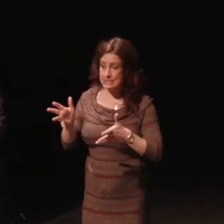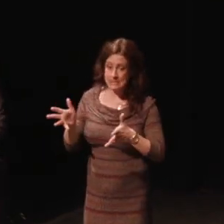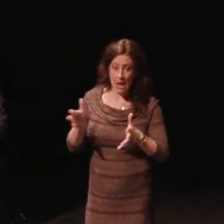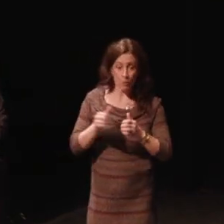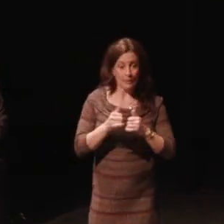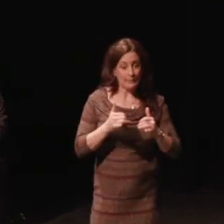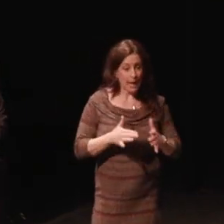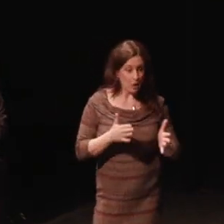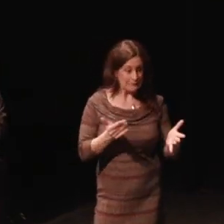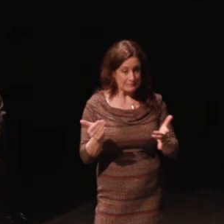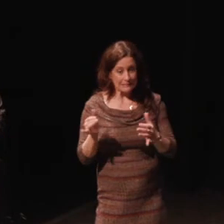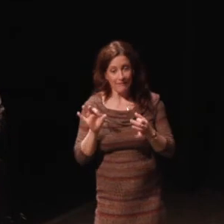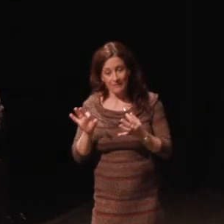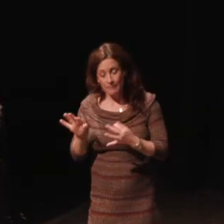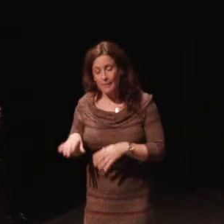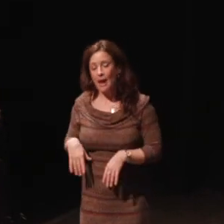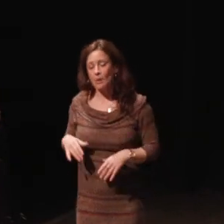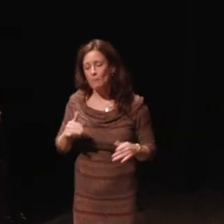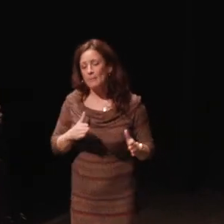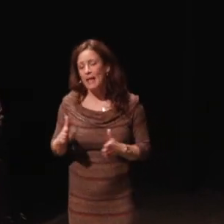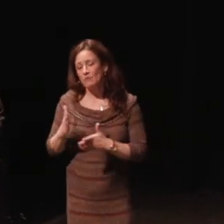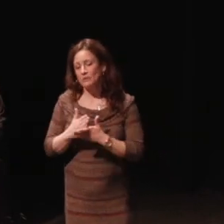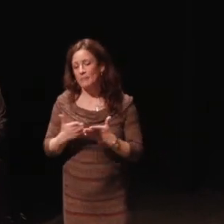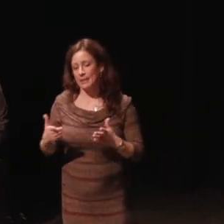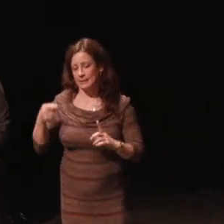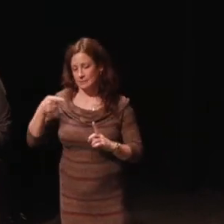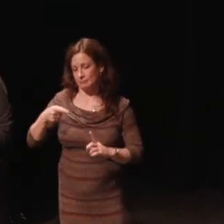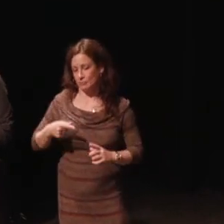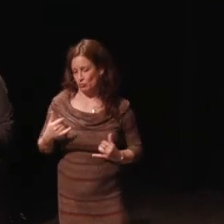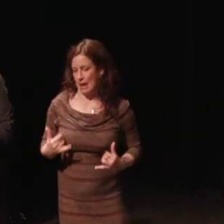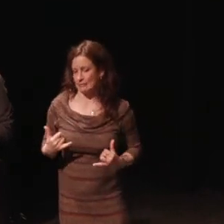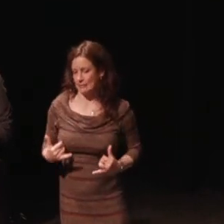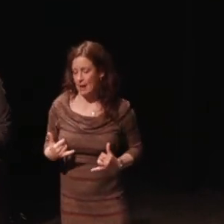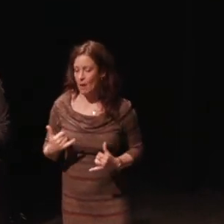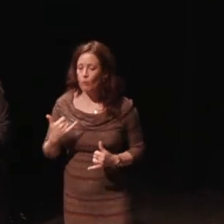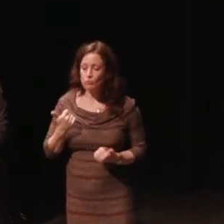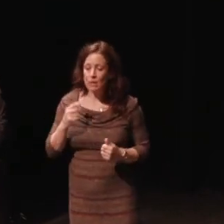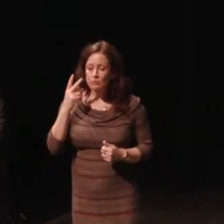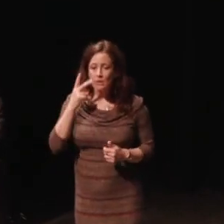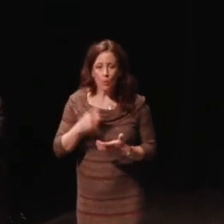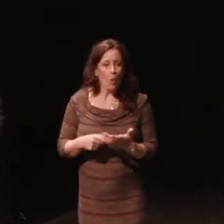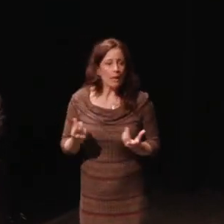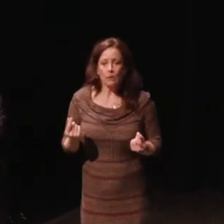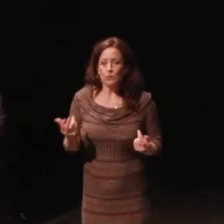We're planning for certain things right now, we're trying to see what we can do.